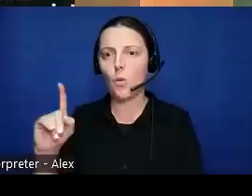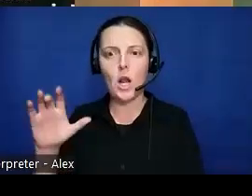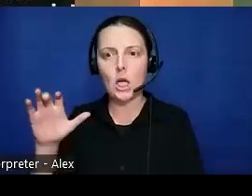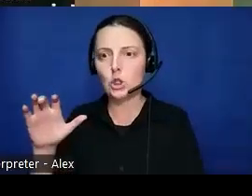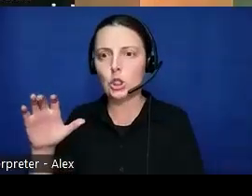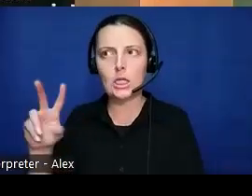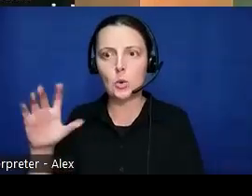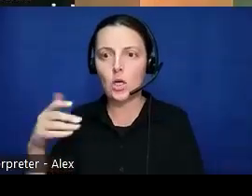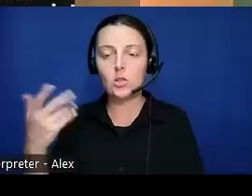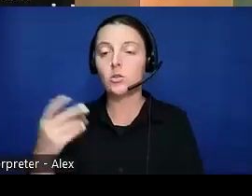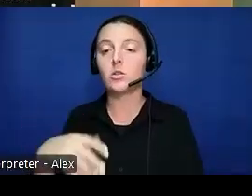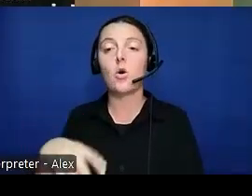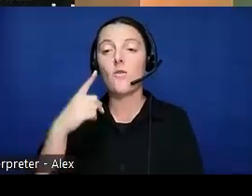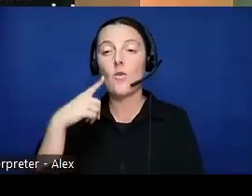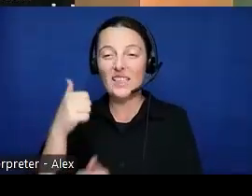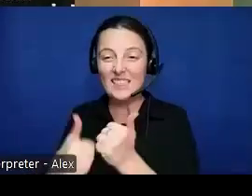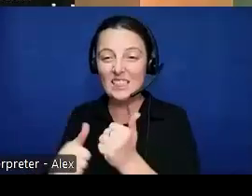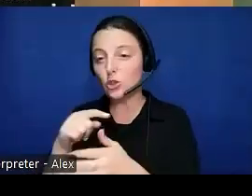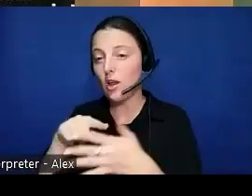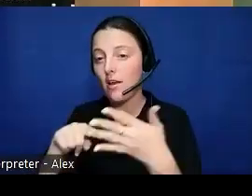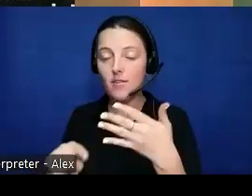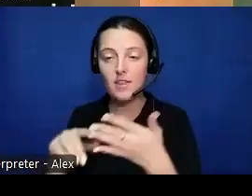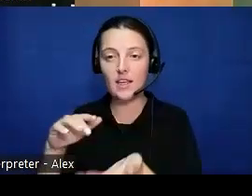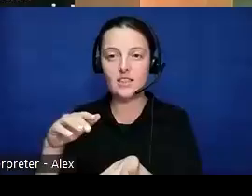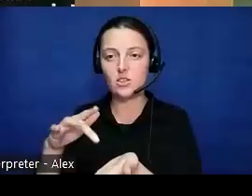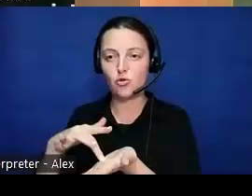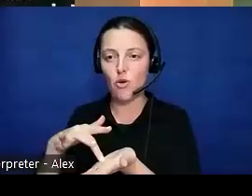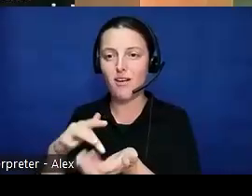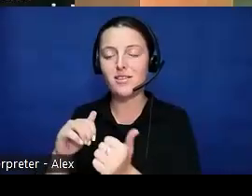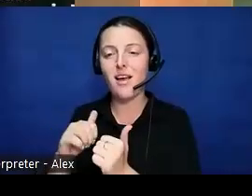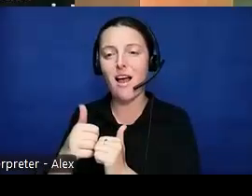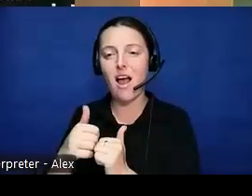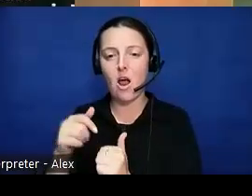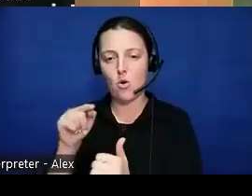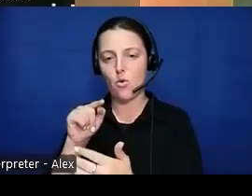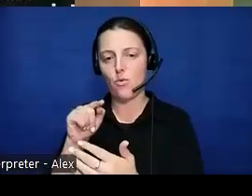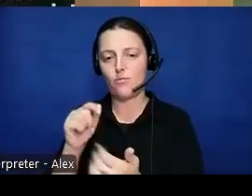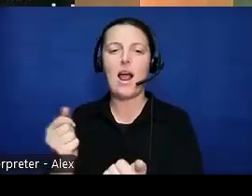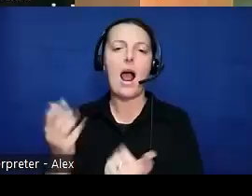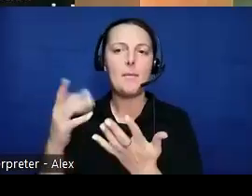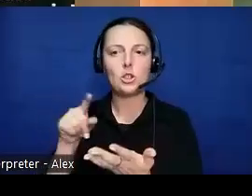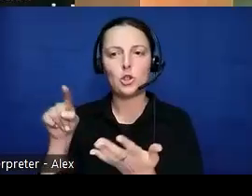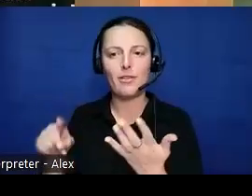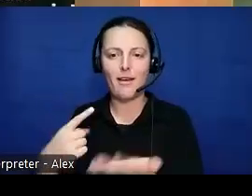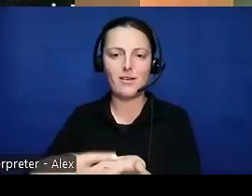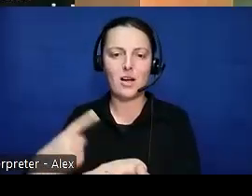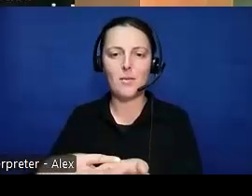sort of psychological uh issue? And it was very, very small. I'm sure that's still the same. Um,